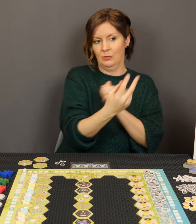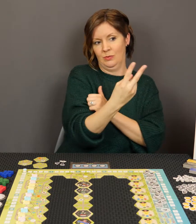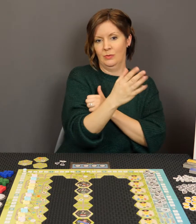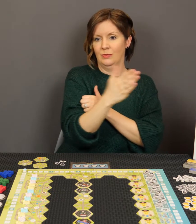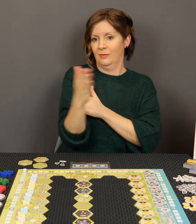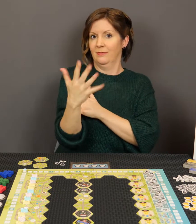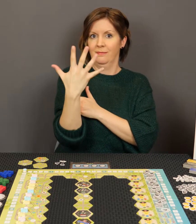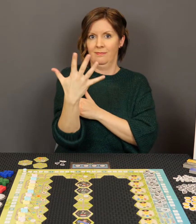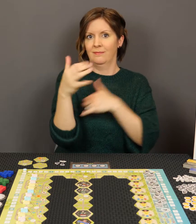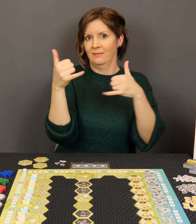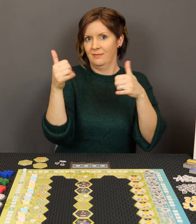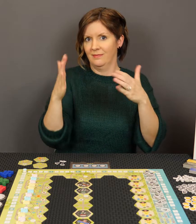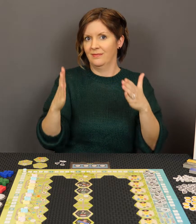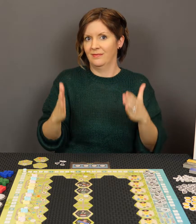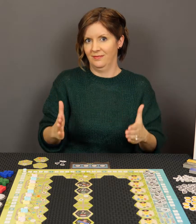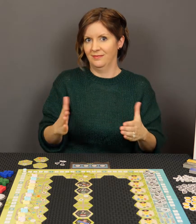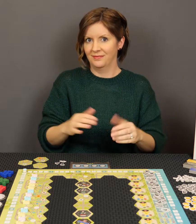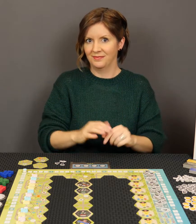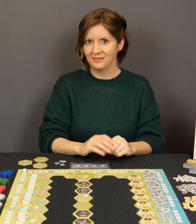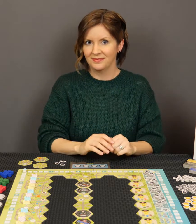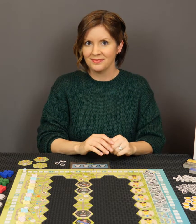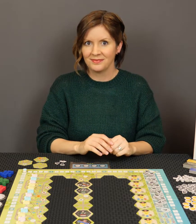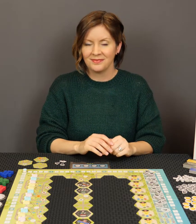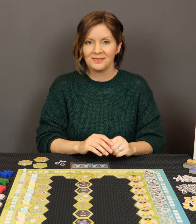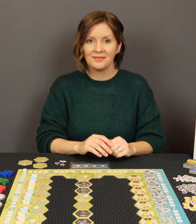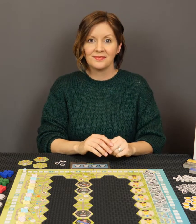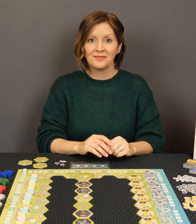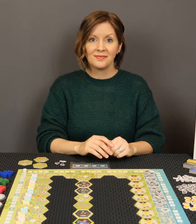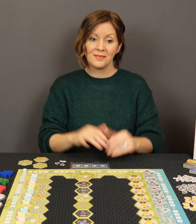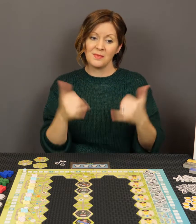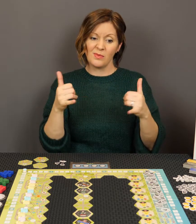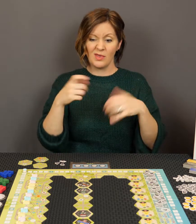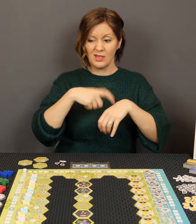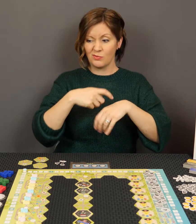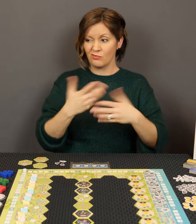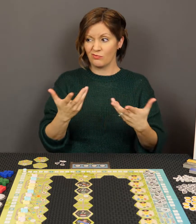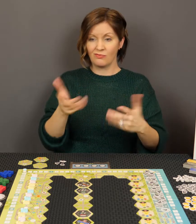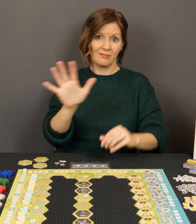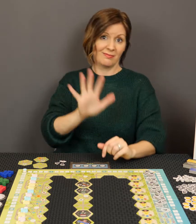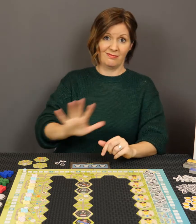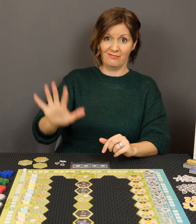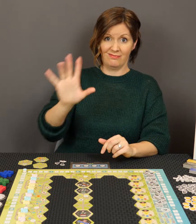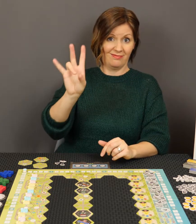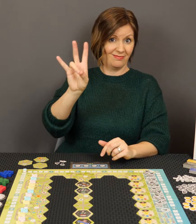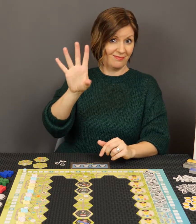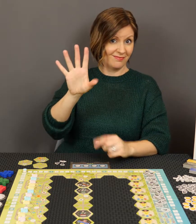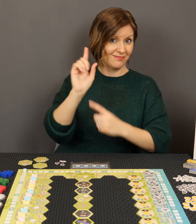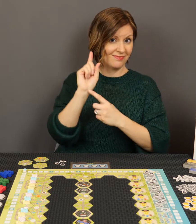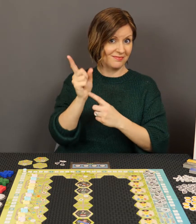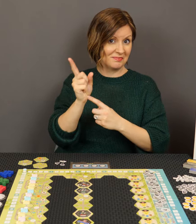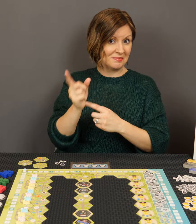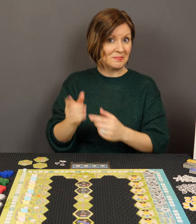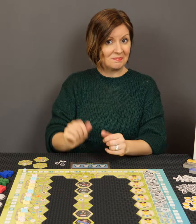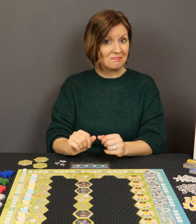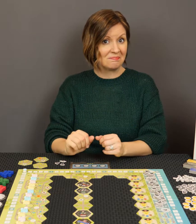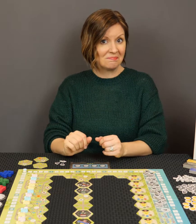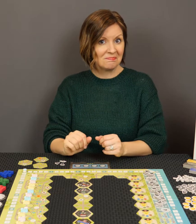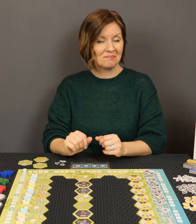You can play with 2 to 5 players. And the play time is around 75 minutes.